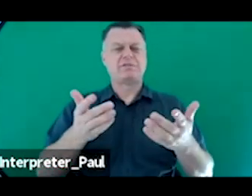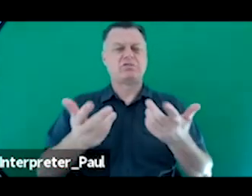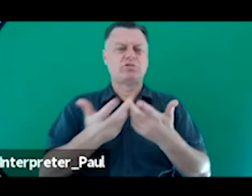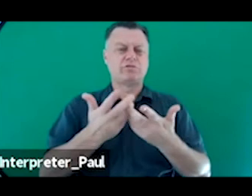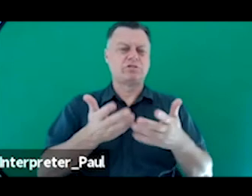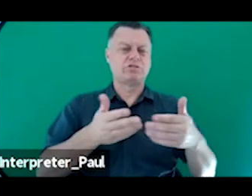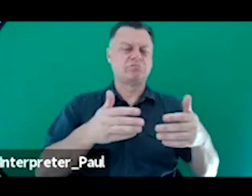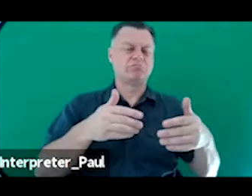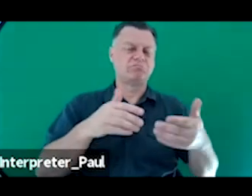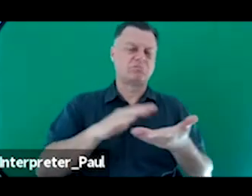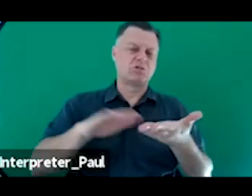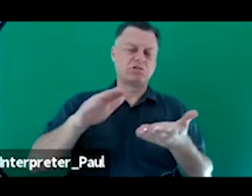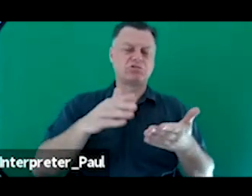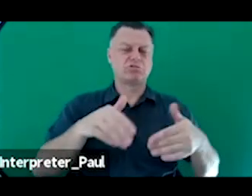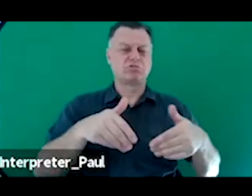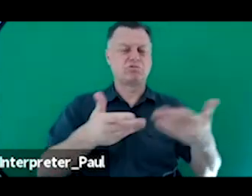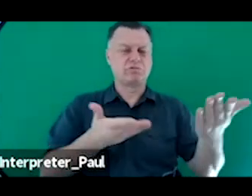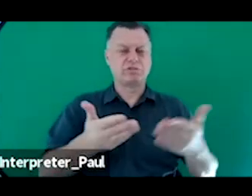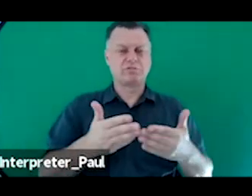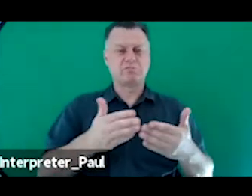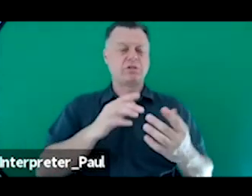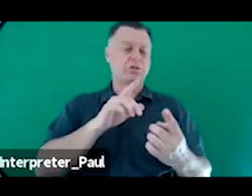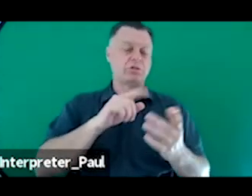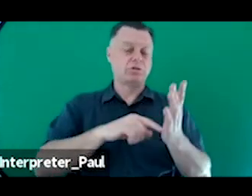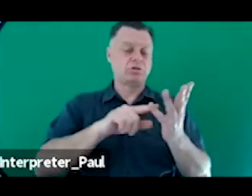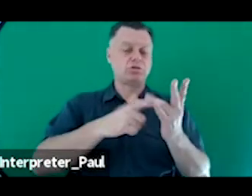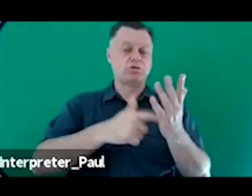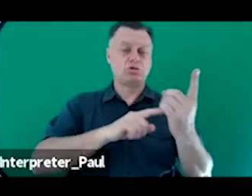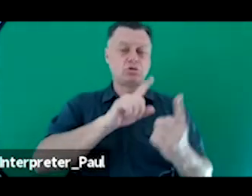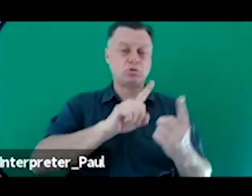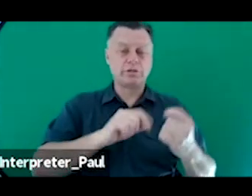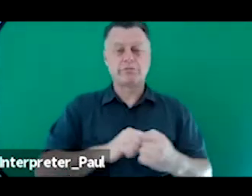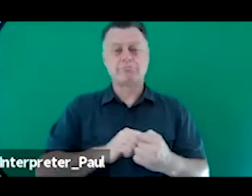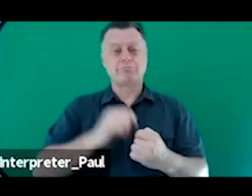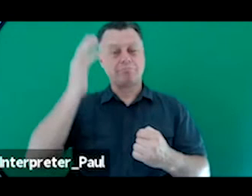mental health counselling, you name it. If there's more than one way for students to